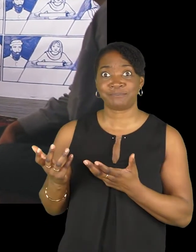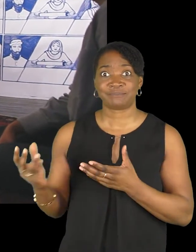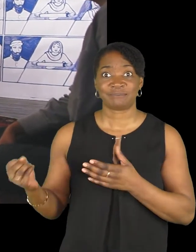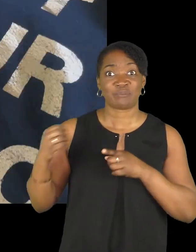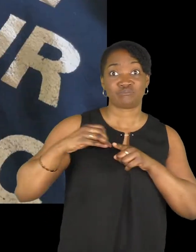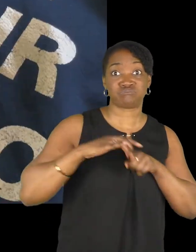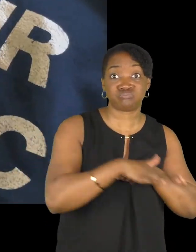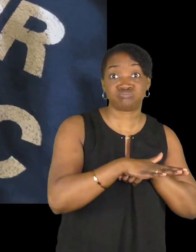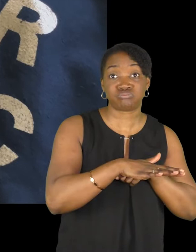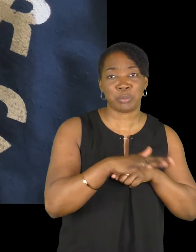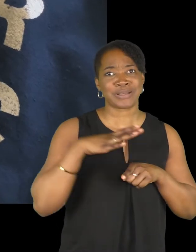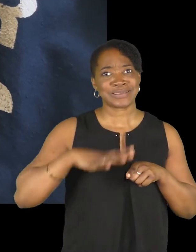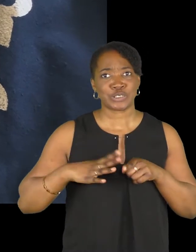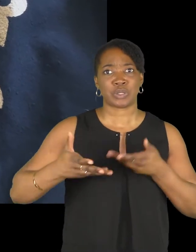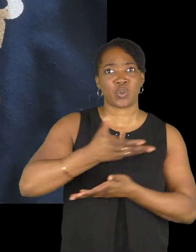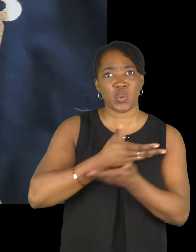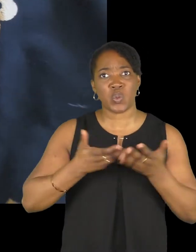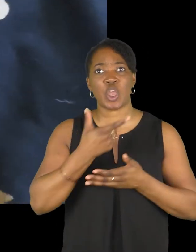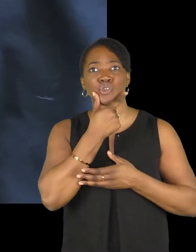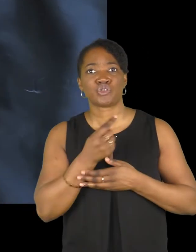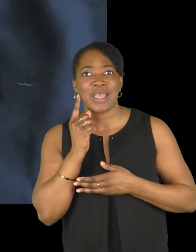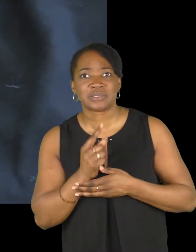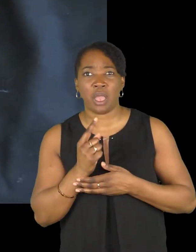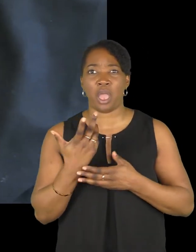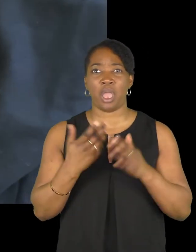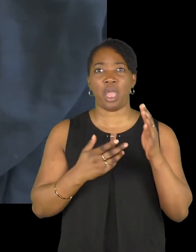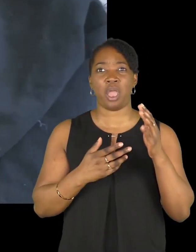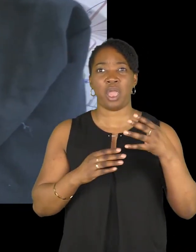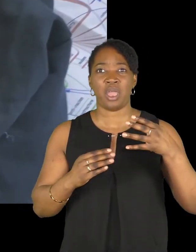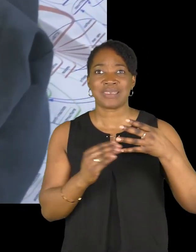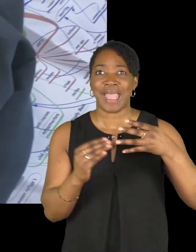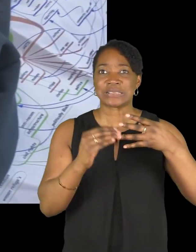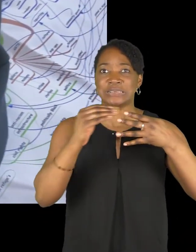unspoken kind of things that need to be discussed around gender, around caste, around queerness,